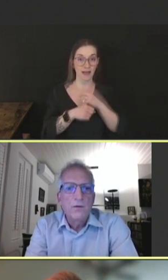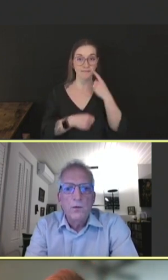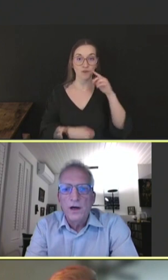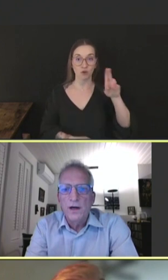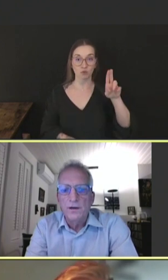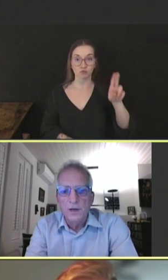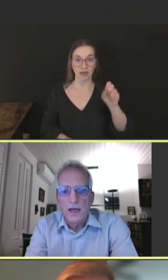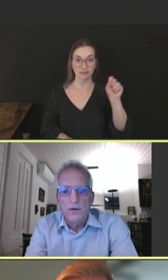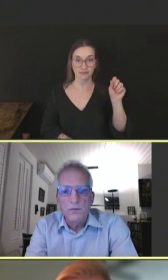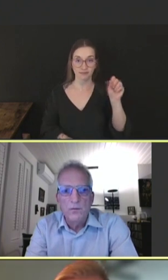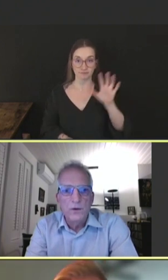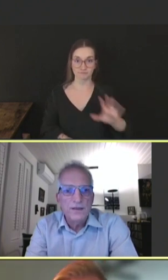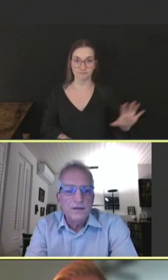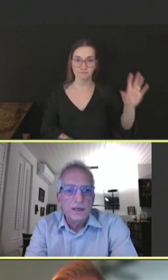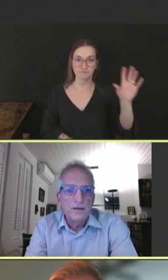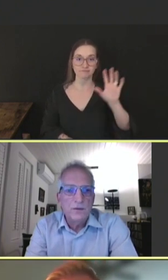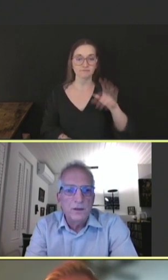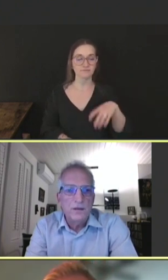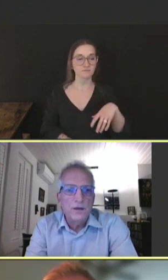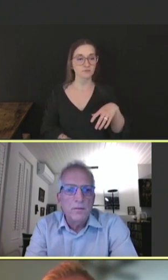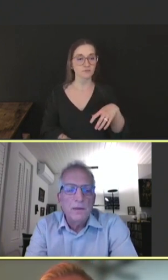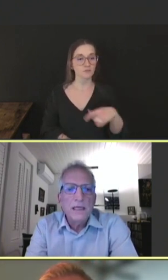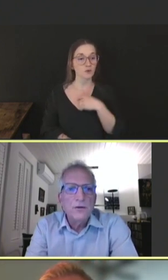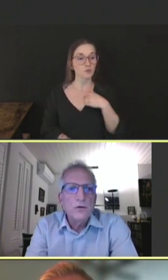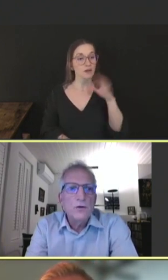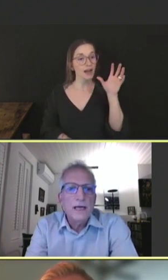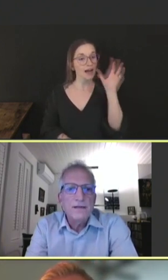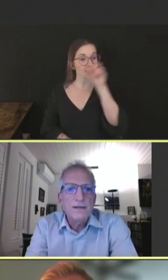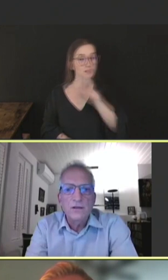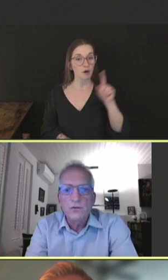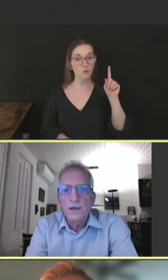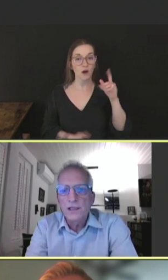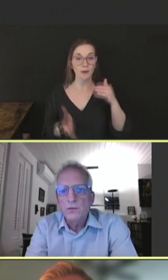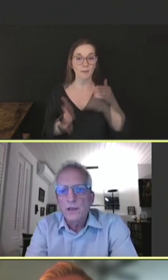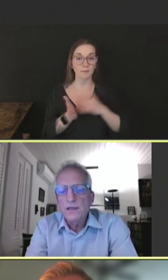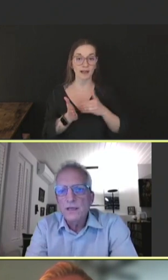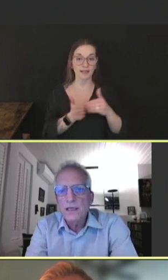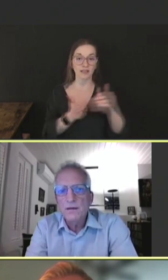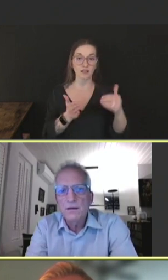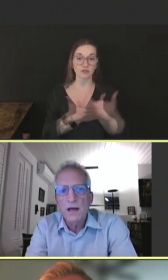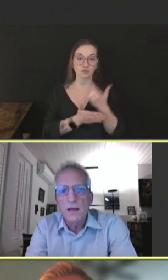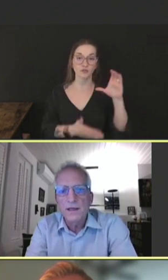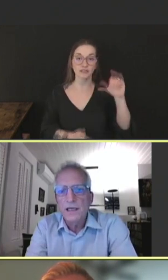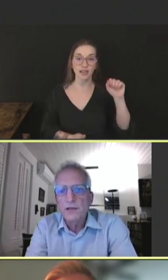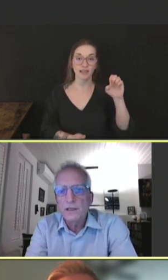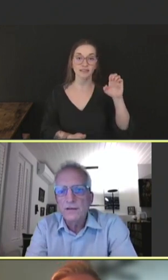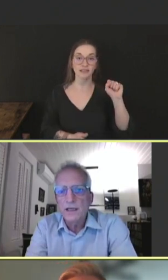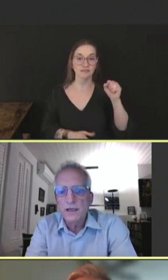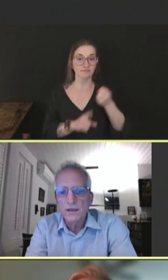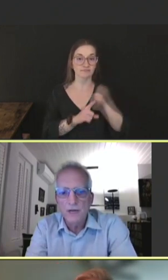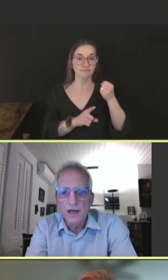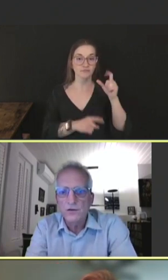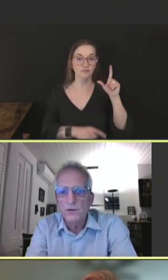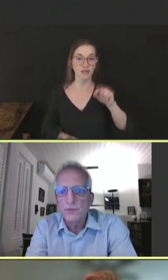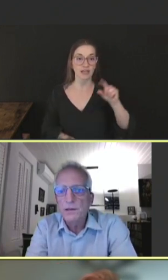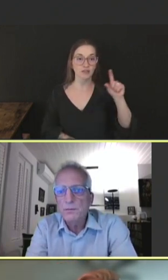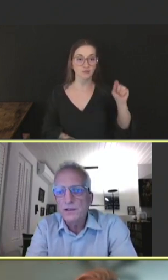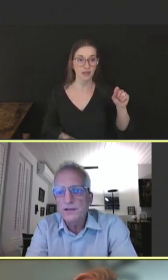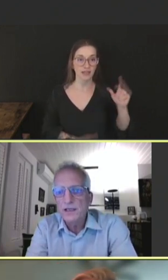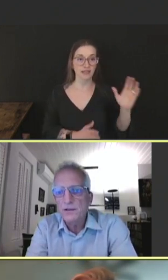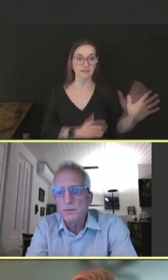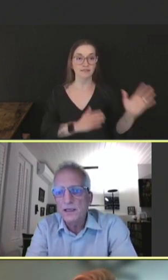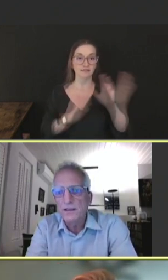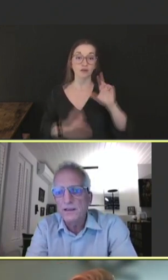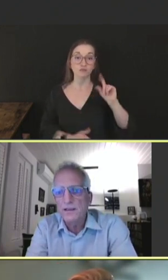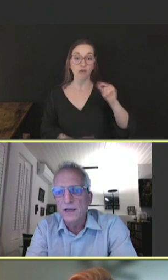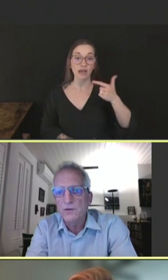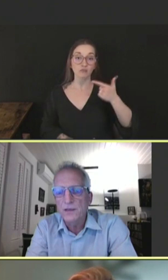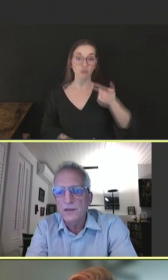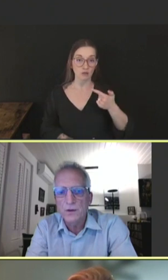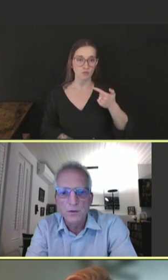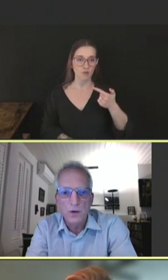where we estimate there were a million new cases in 2020, increasing to 3.6 million in 2021,